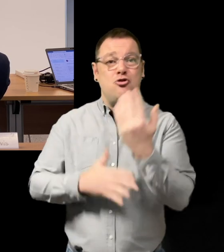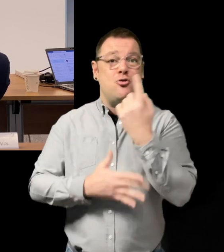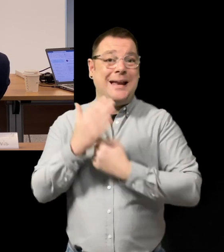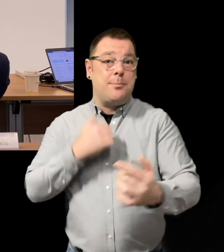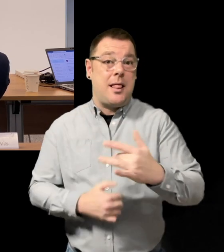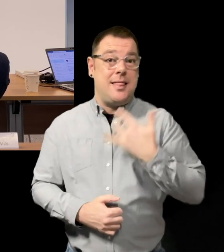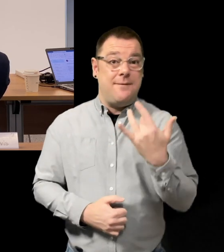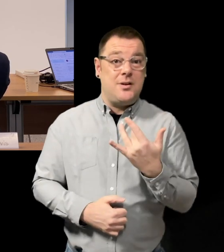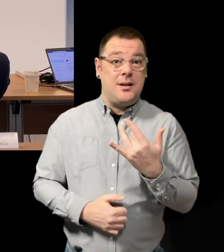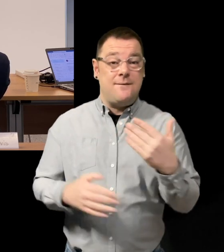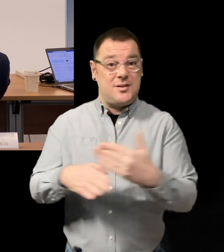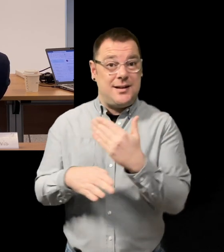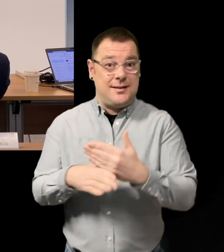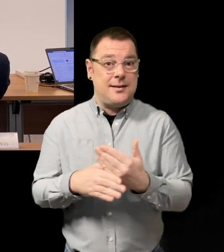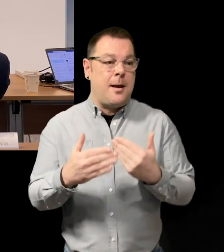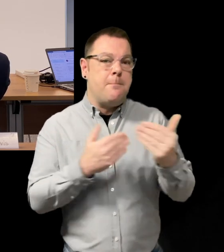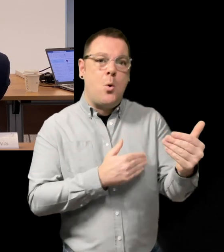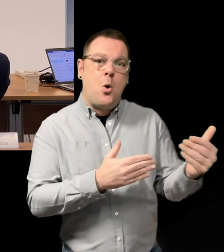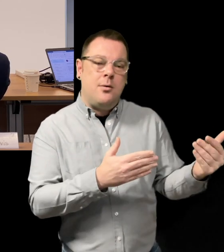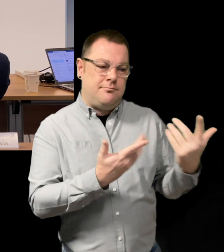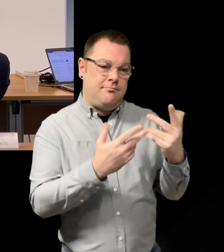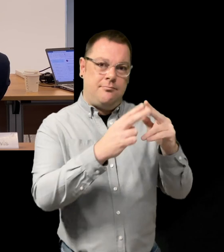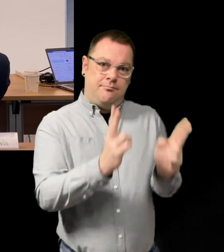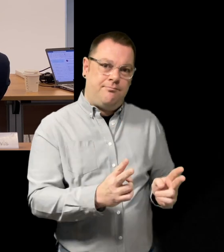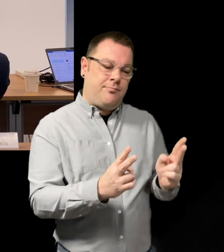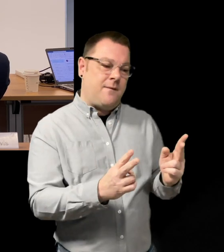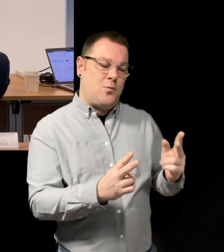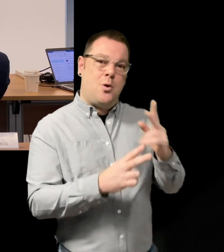and providing more accommodation for our looked after children closer to home,